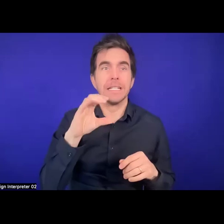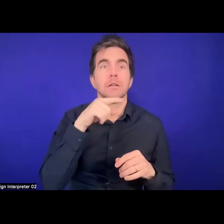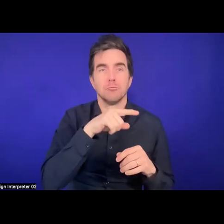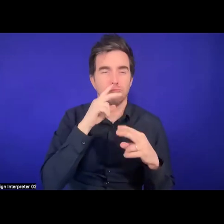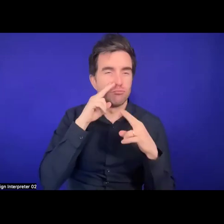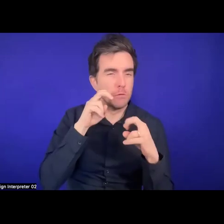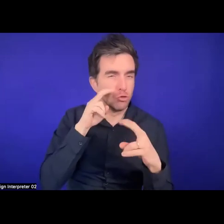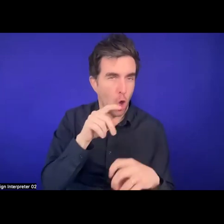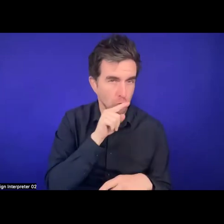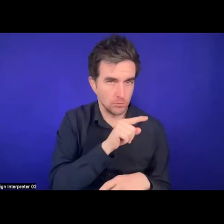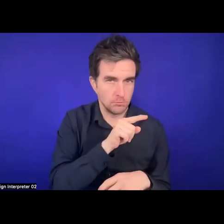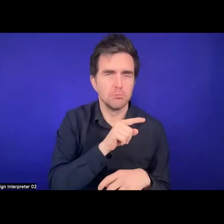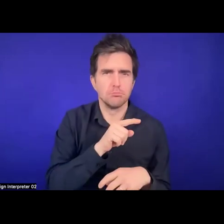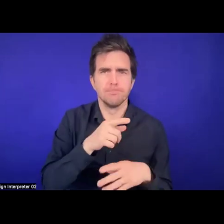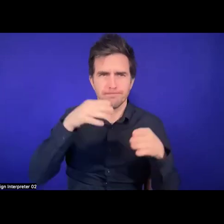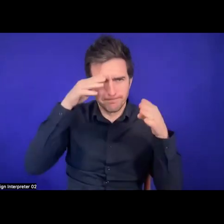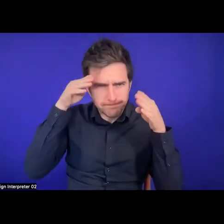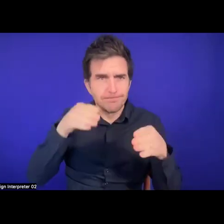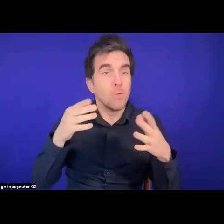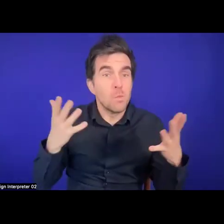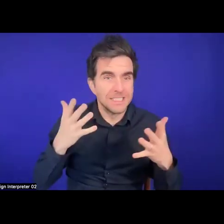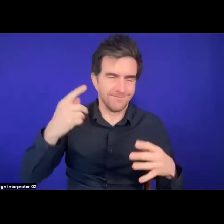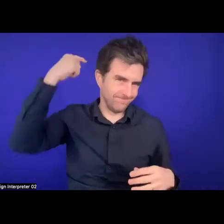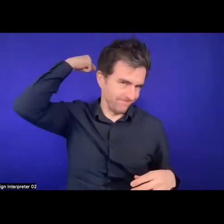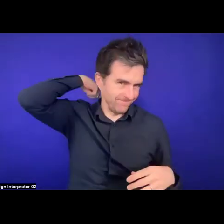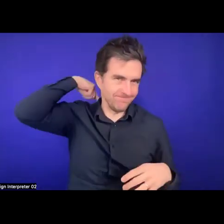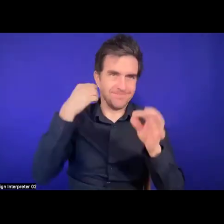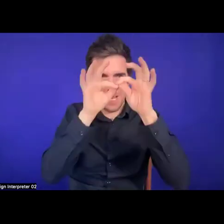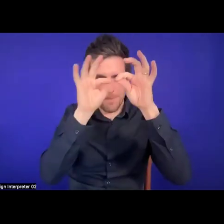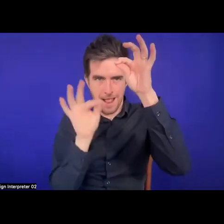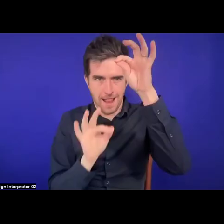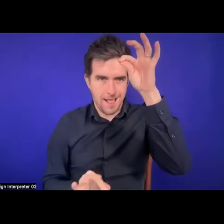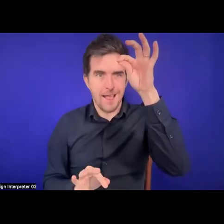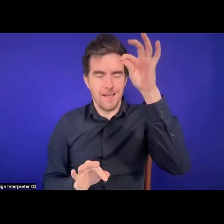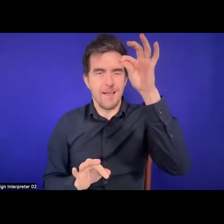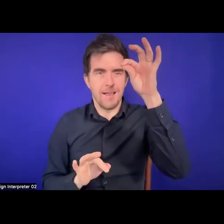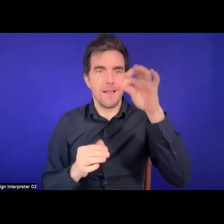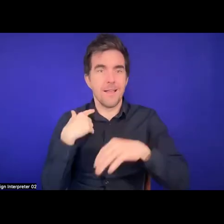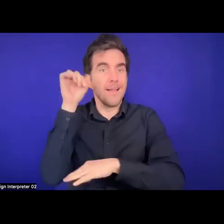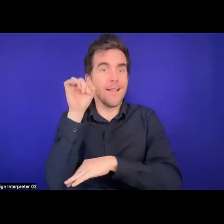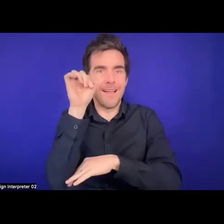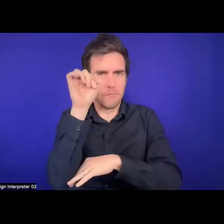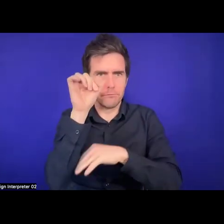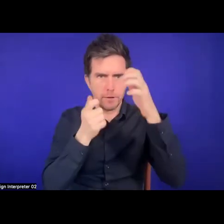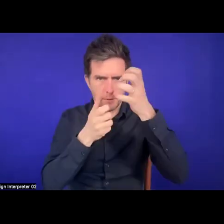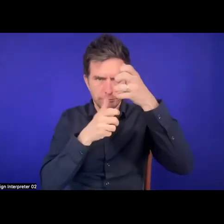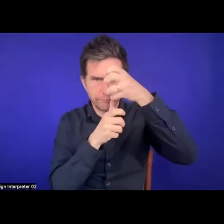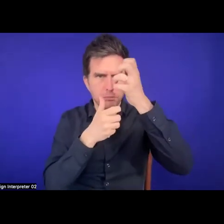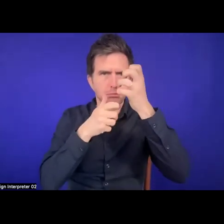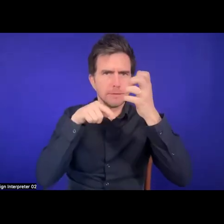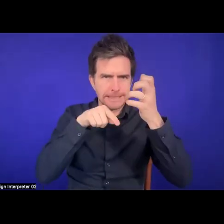very comprehensive research, we call it 360 degrees, so we are not only interested on